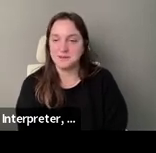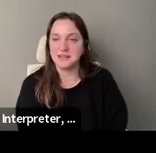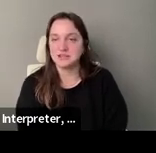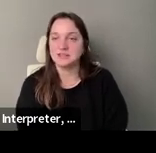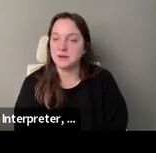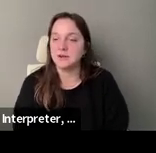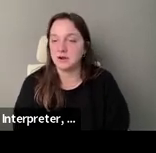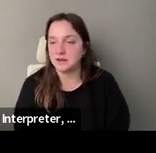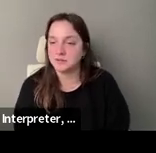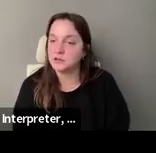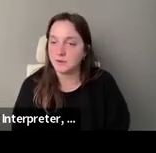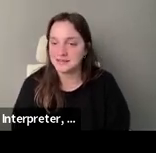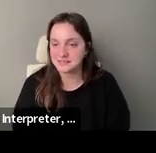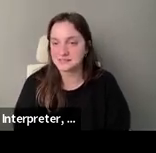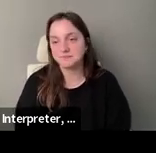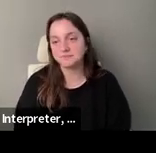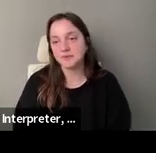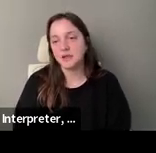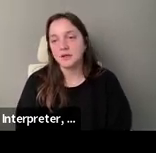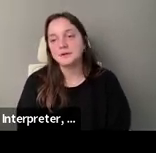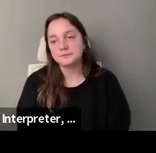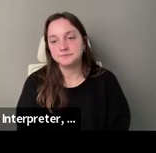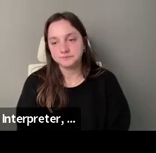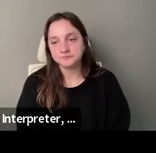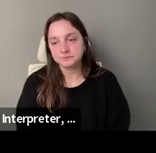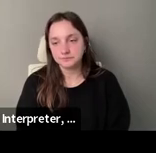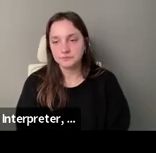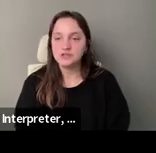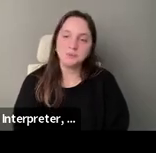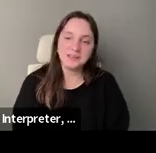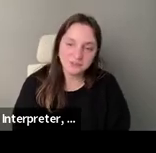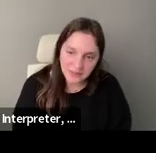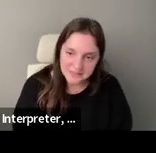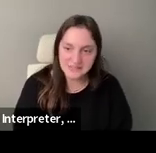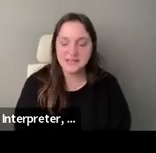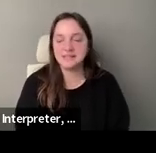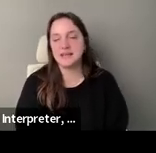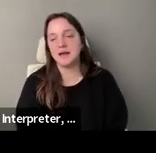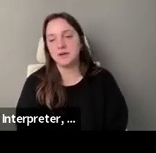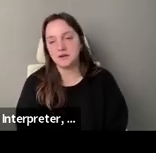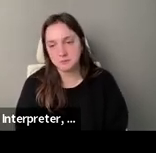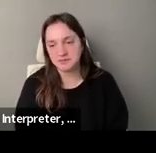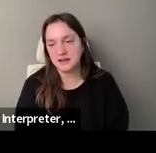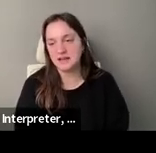focuses on oral or written communication like we are here in the U.S. So we have classes and we also provide individual training